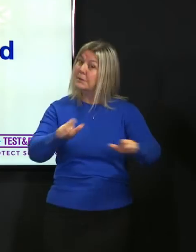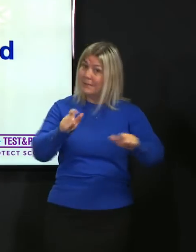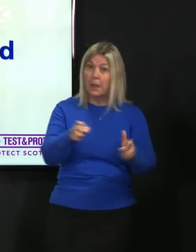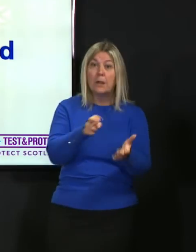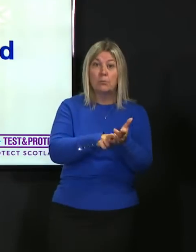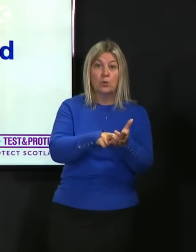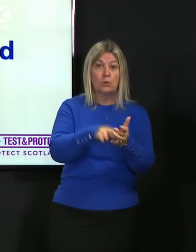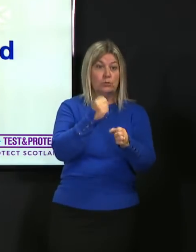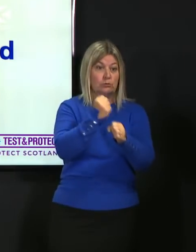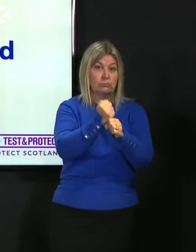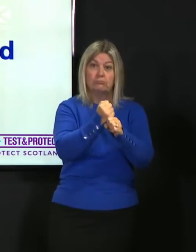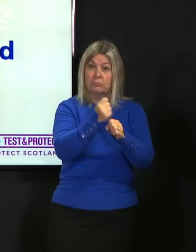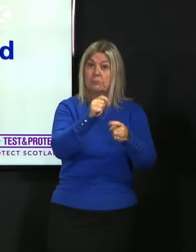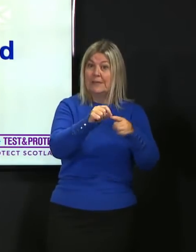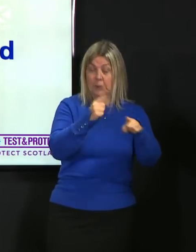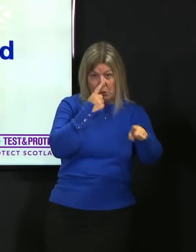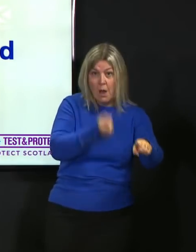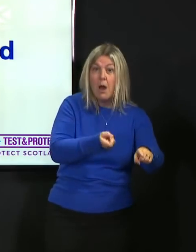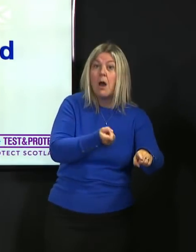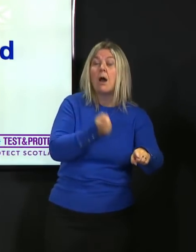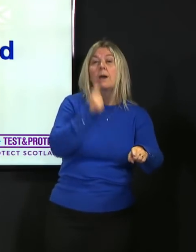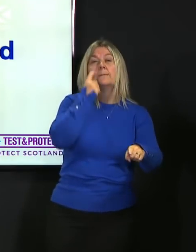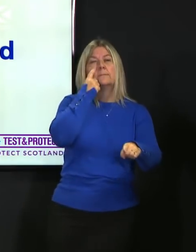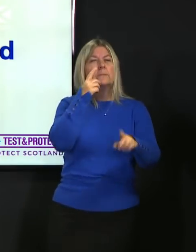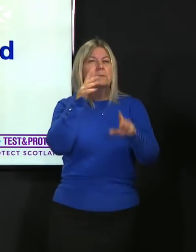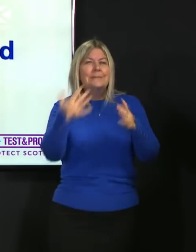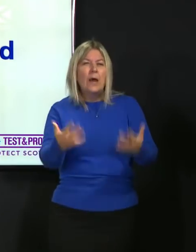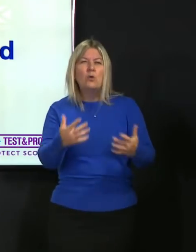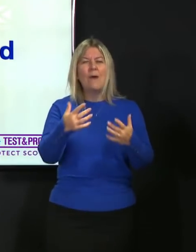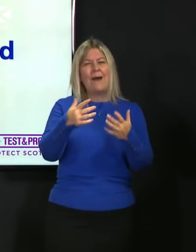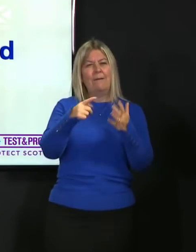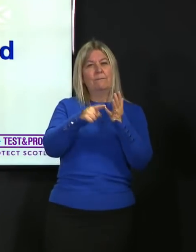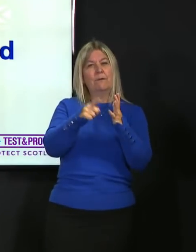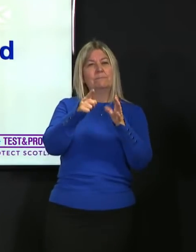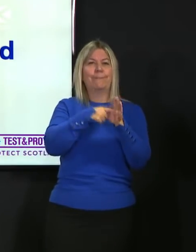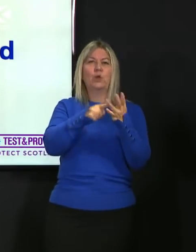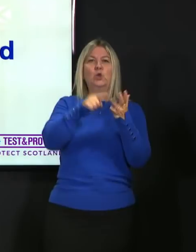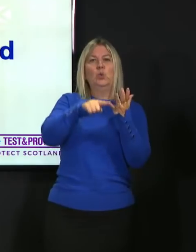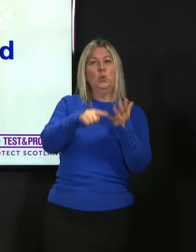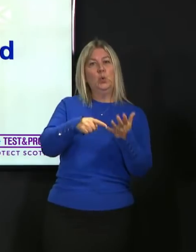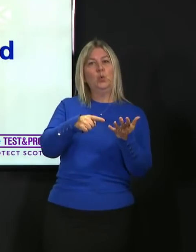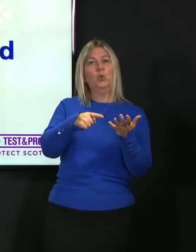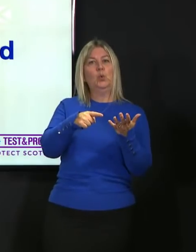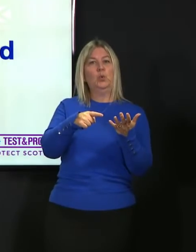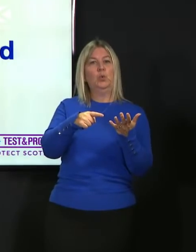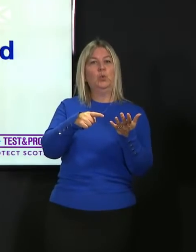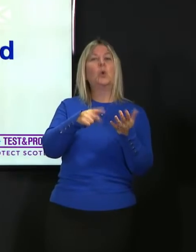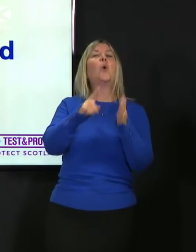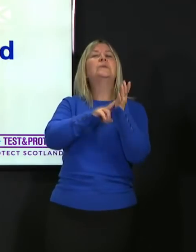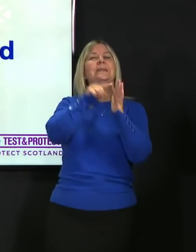GP practices now have near me, which is a virtual clinic option where patients may be able to be